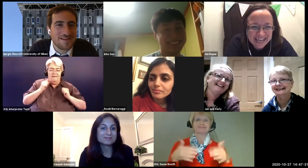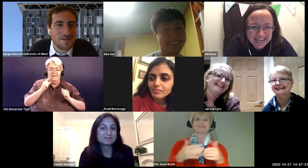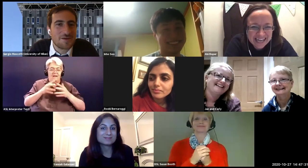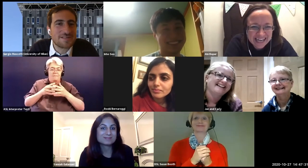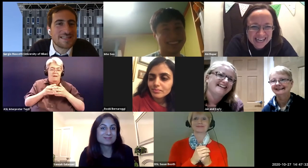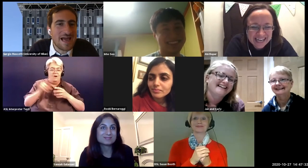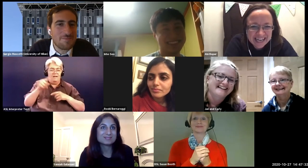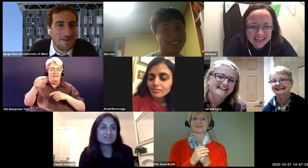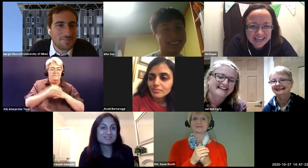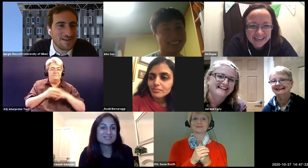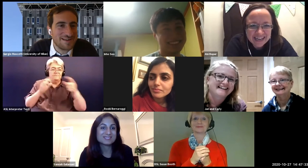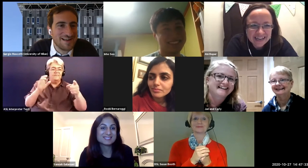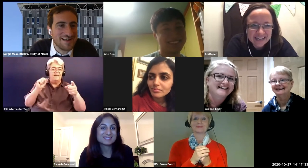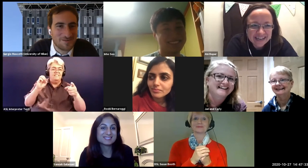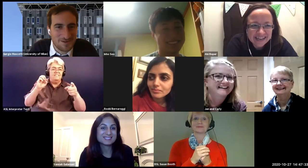There is a thumbs up here, Inho, for you